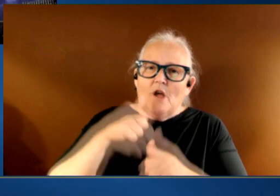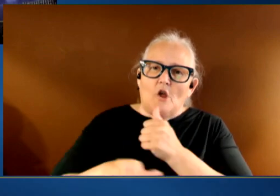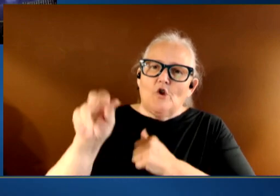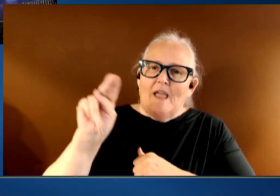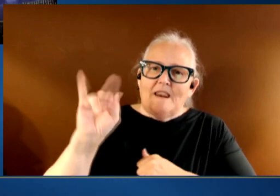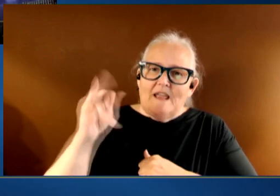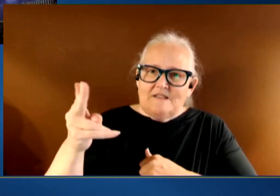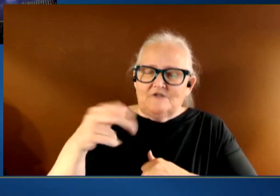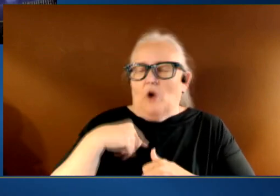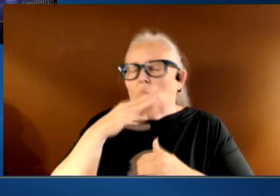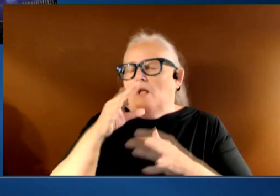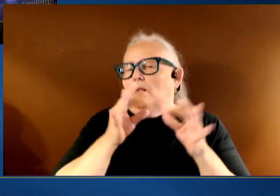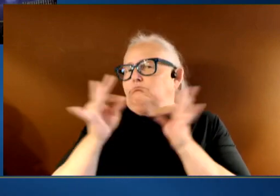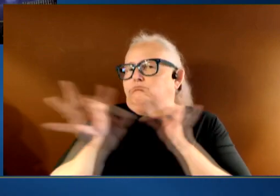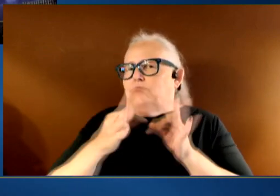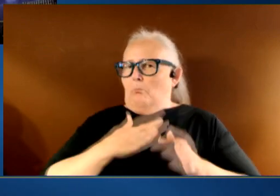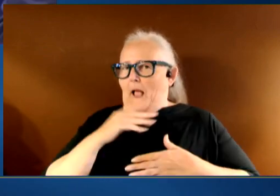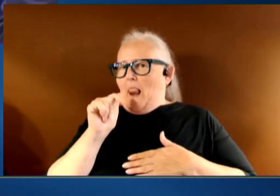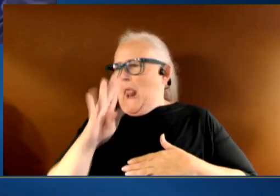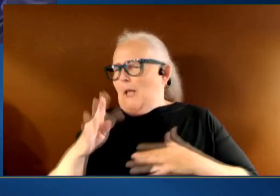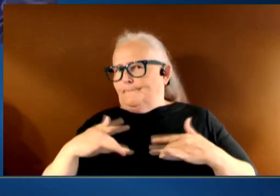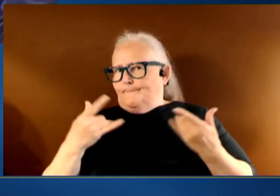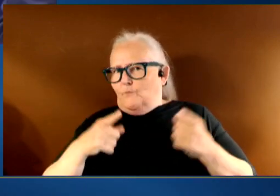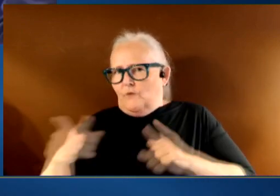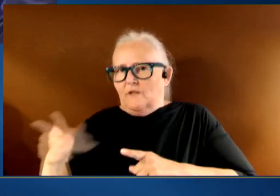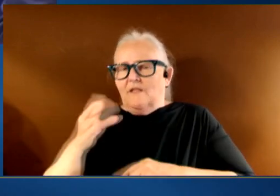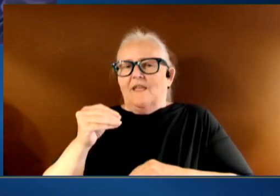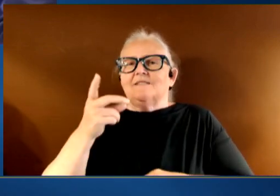that's done in my lab and also the lab of Dr. John Tisdale, and I'm going to focus